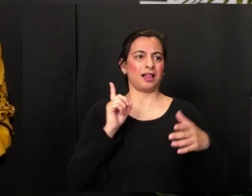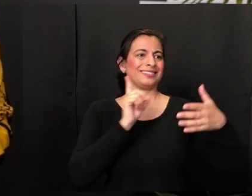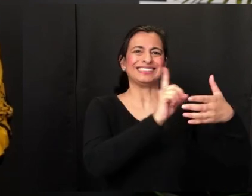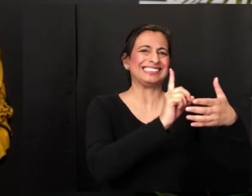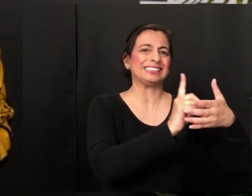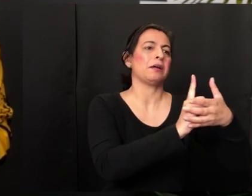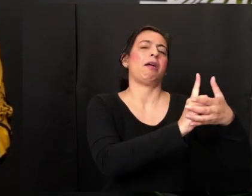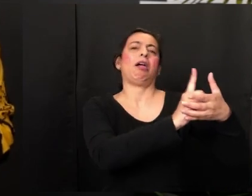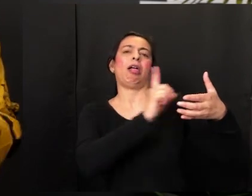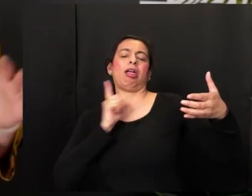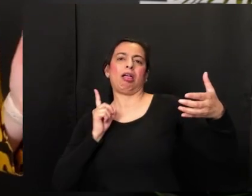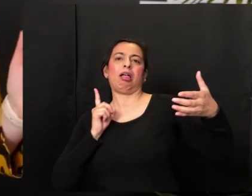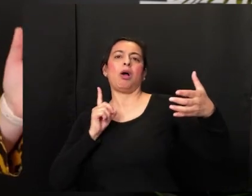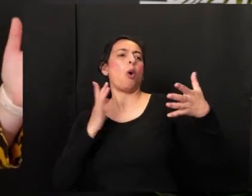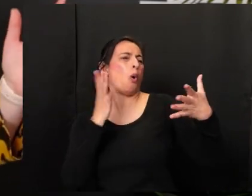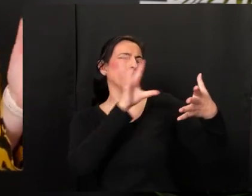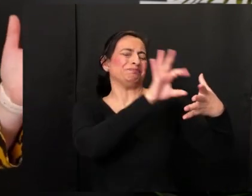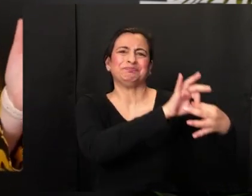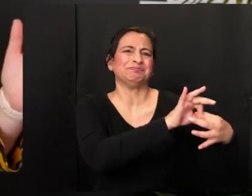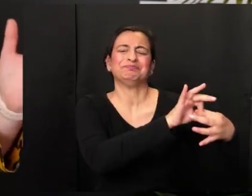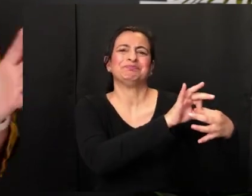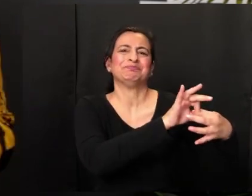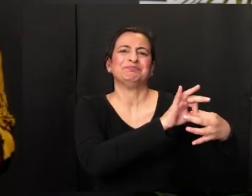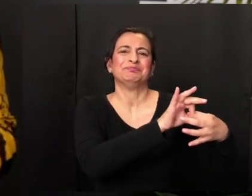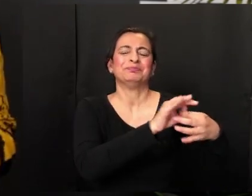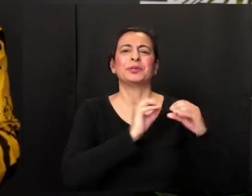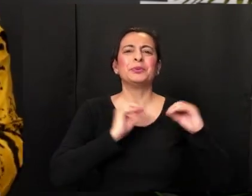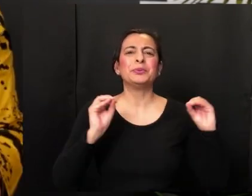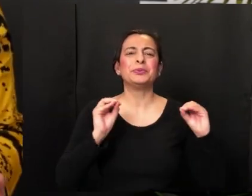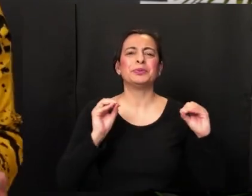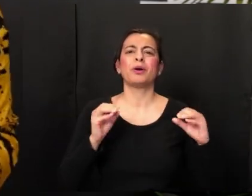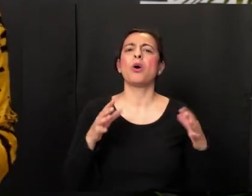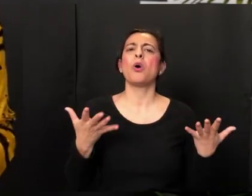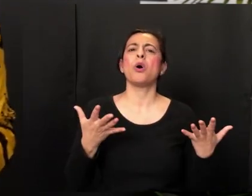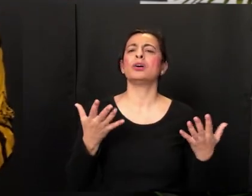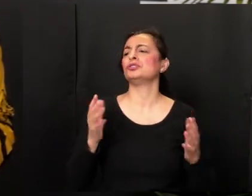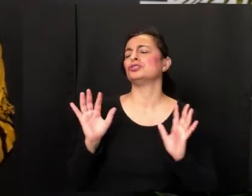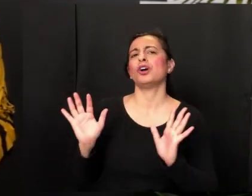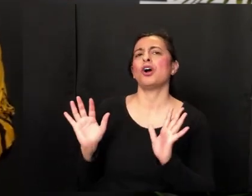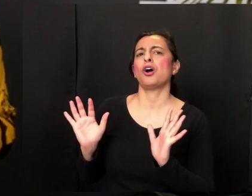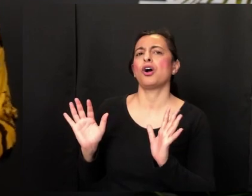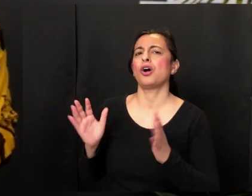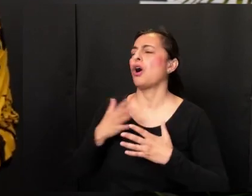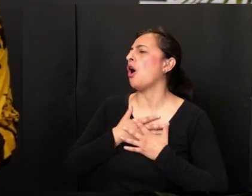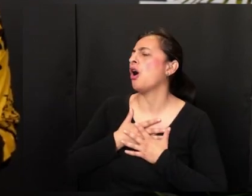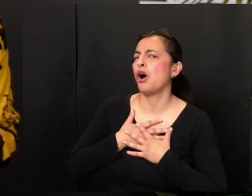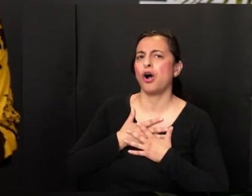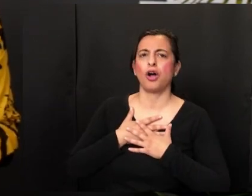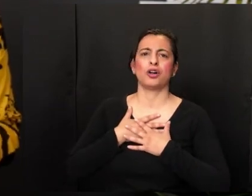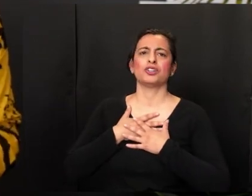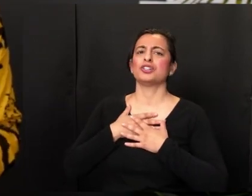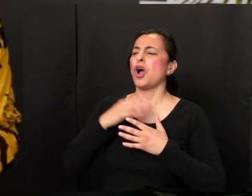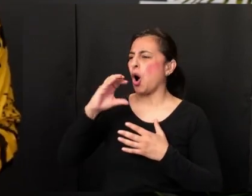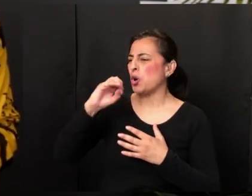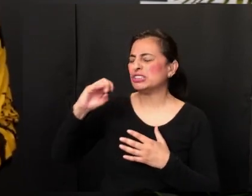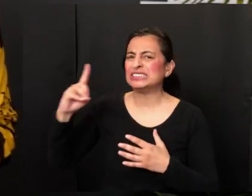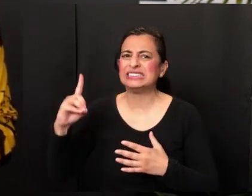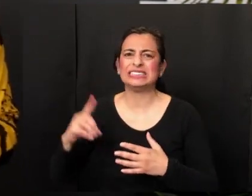Saying things like, “Oh, my word, I’m so OCD” or, “You are such a retard!” just reinforces these stereotypes